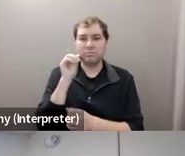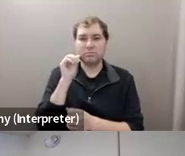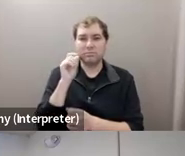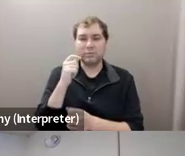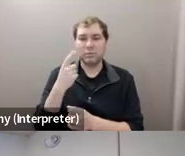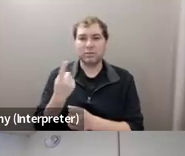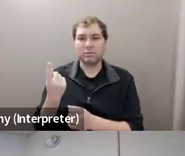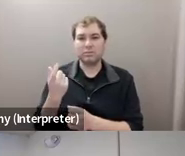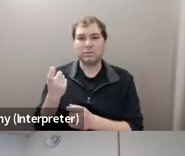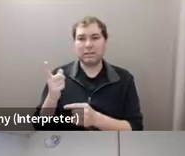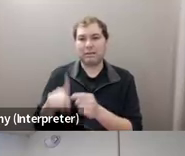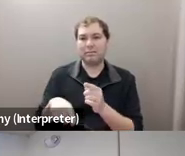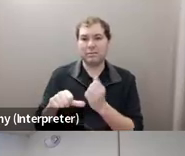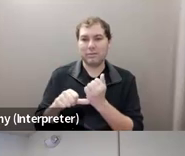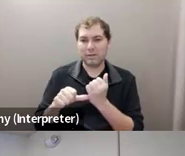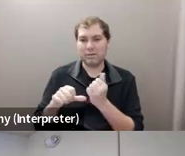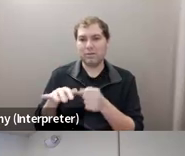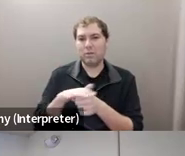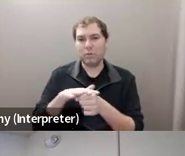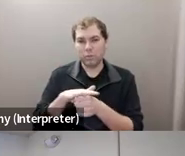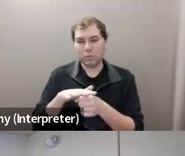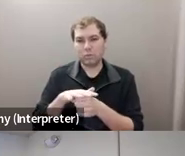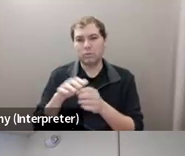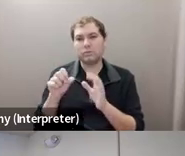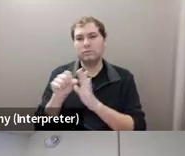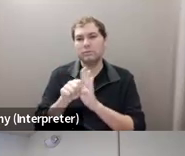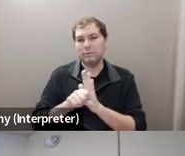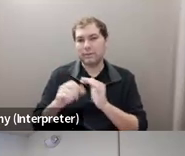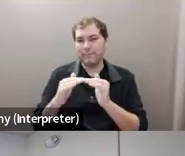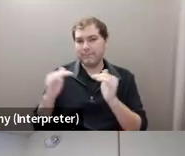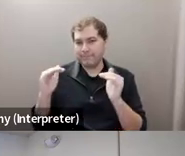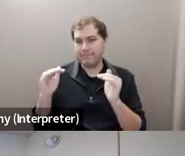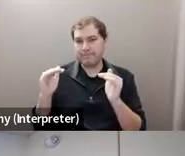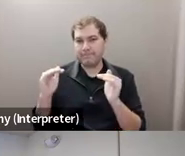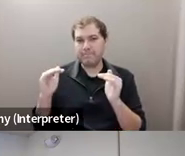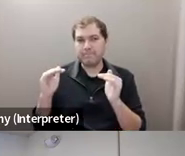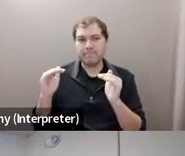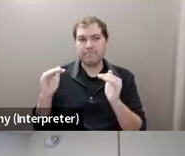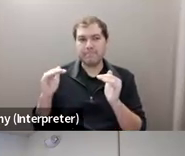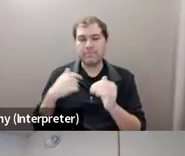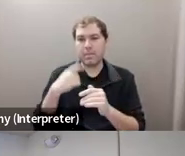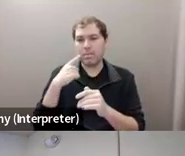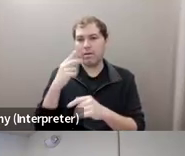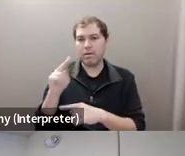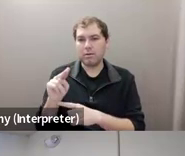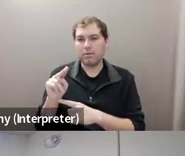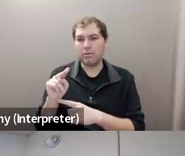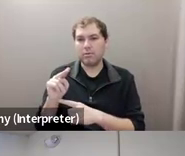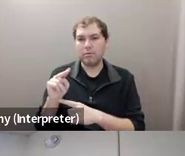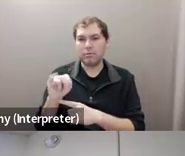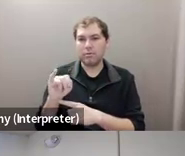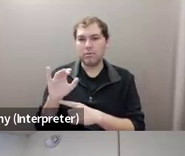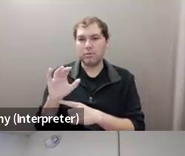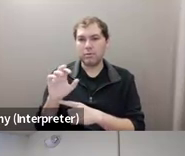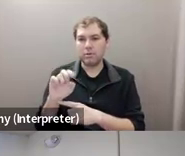17036717673: advocate at the local and state level. And and and I I thought Nicole was, and and perhaps at April were